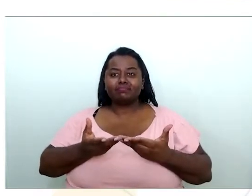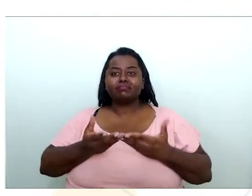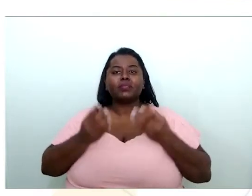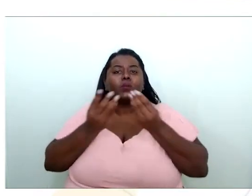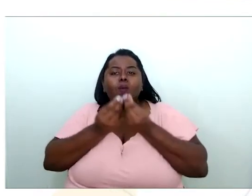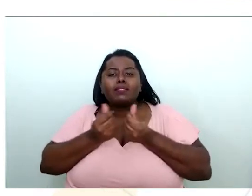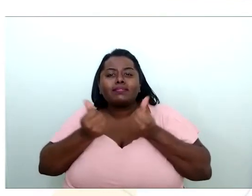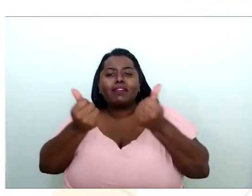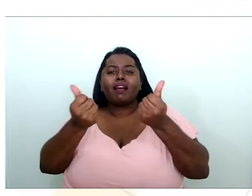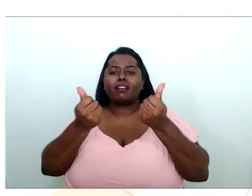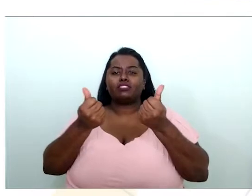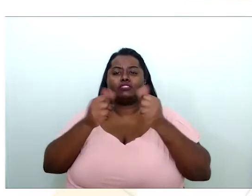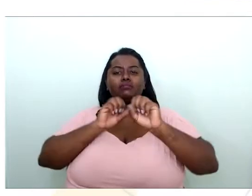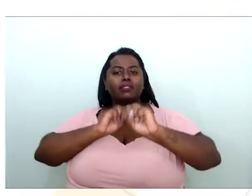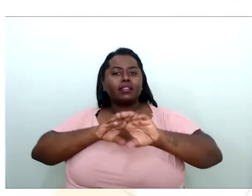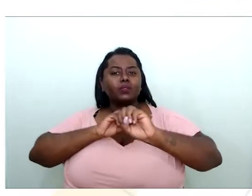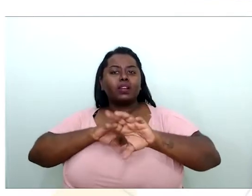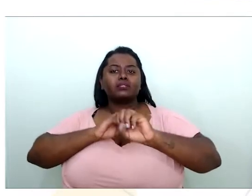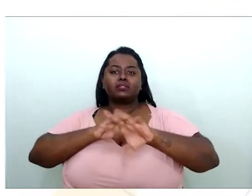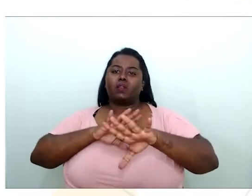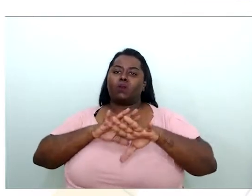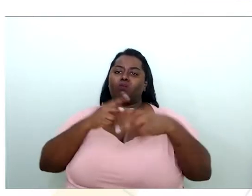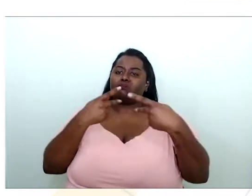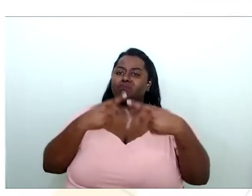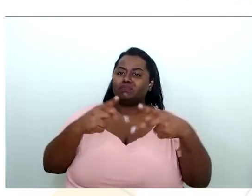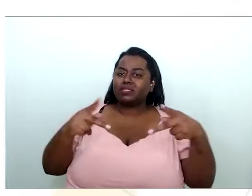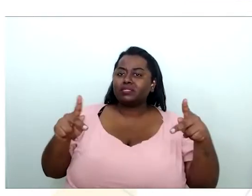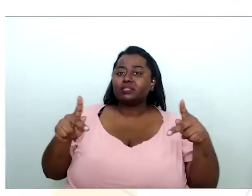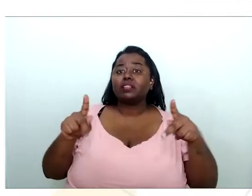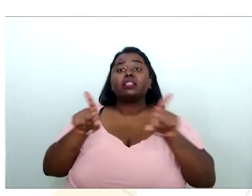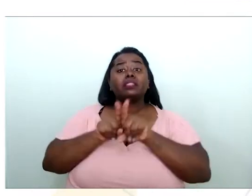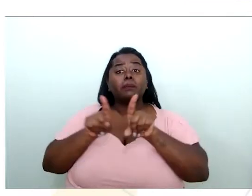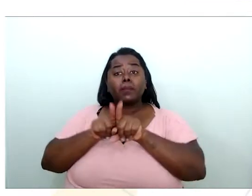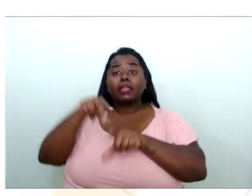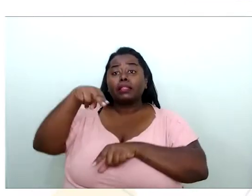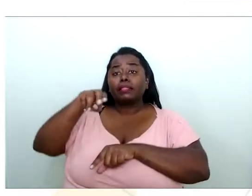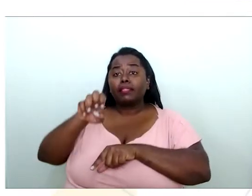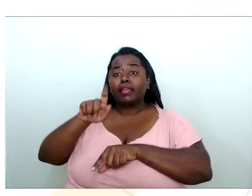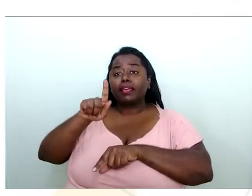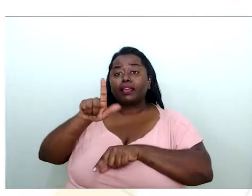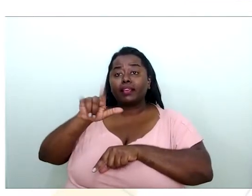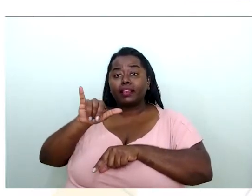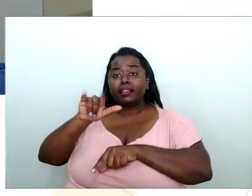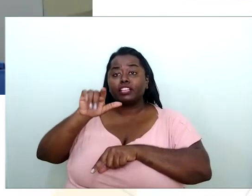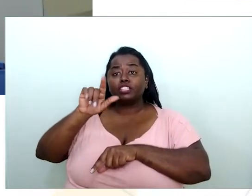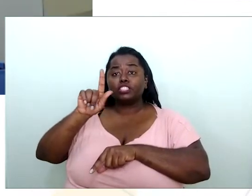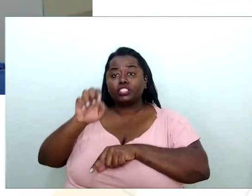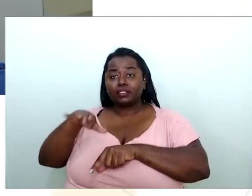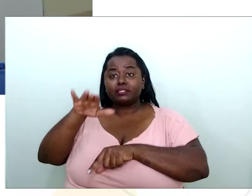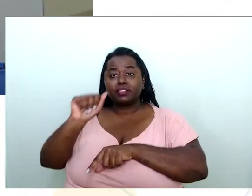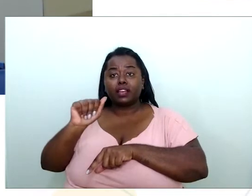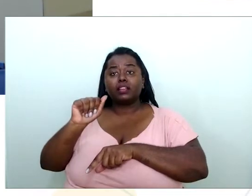of educational provision as such a neglect of duty of care so that is a